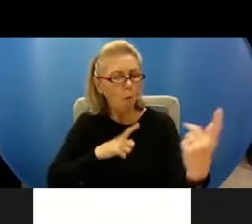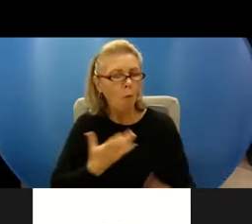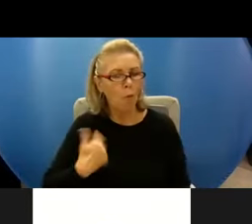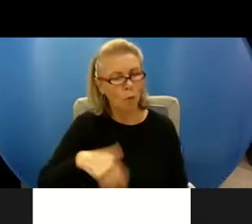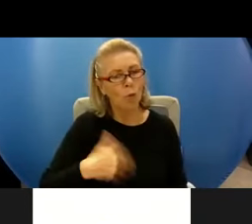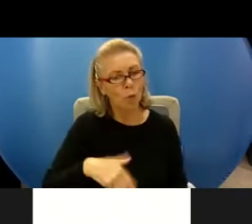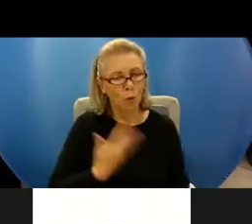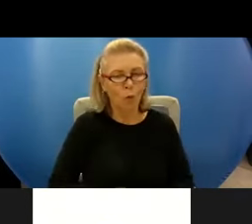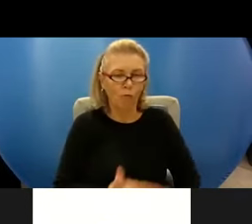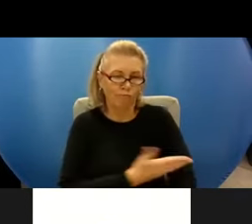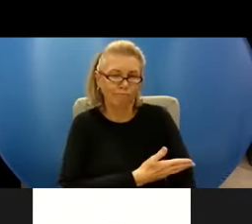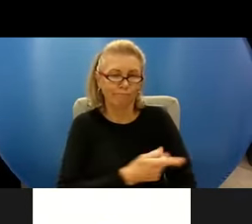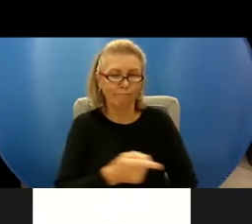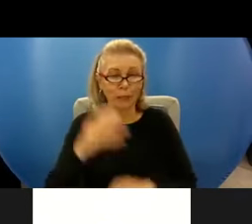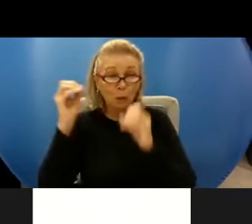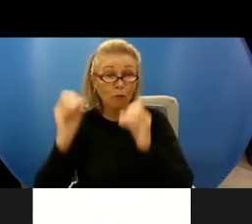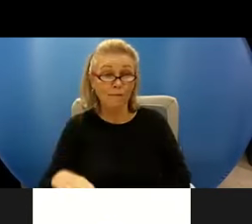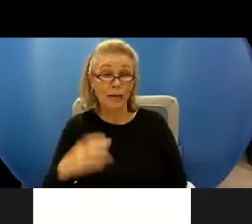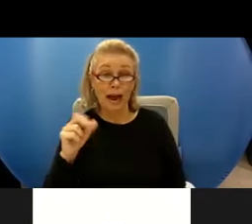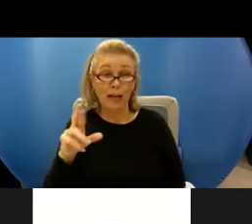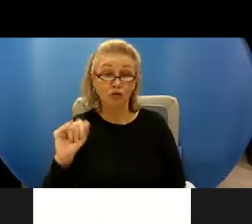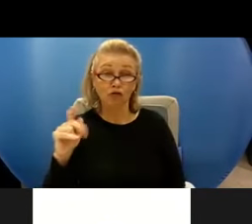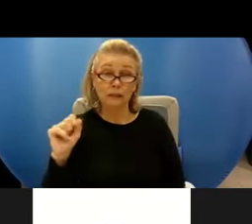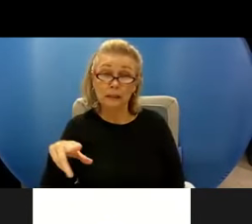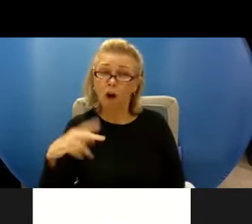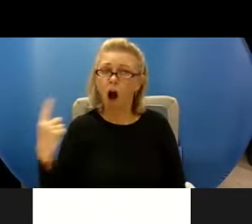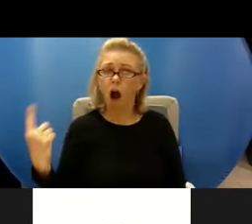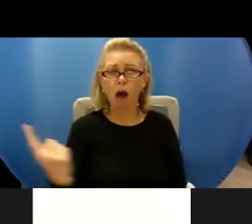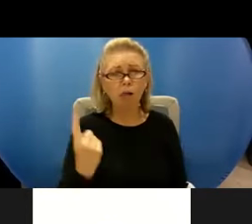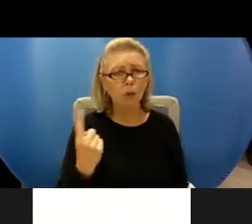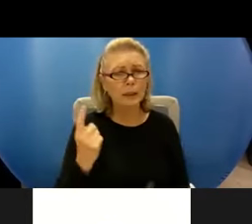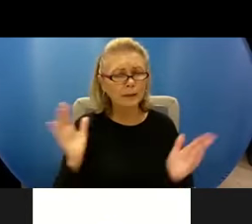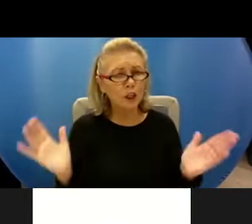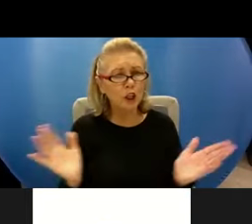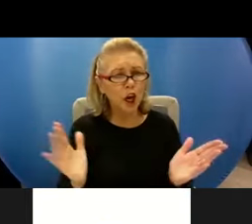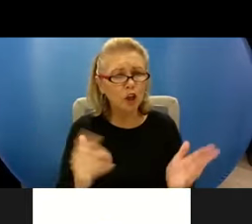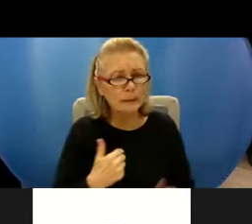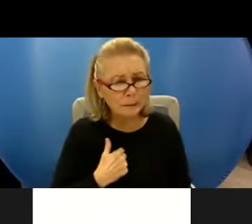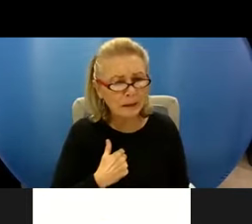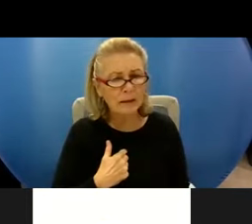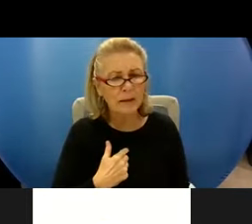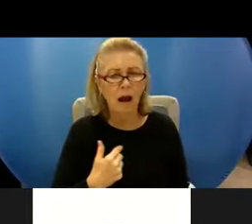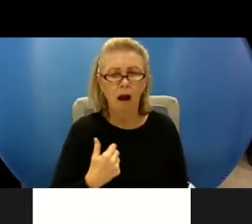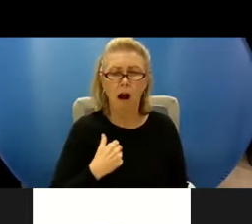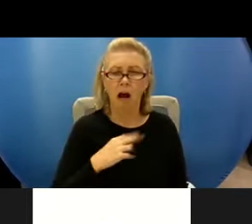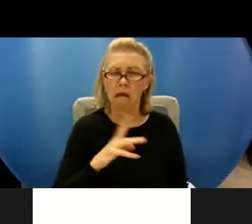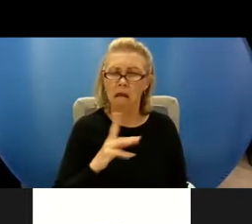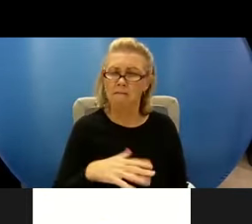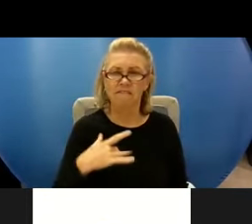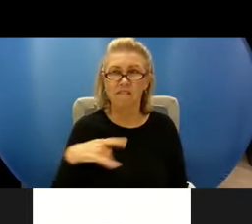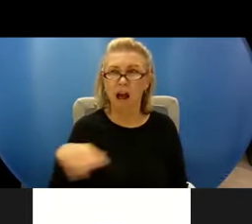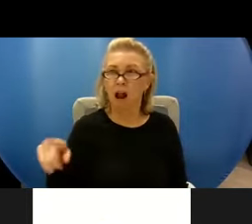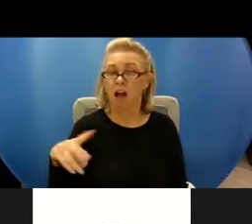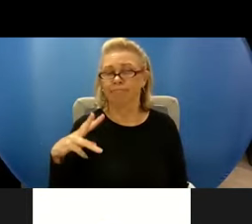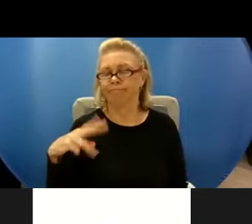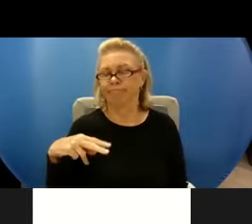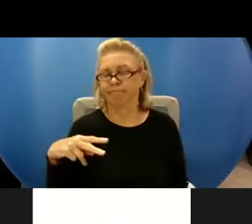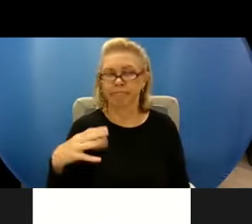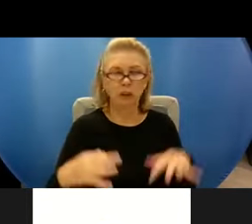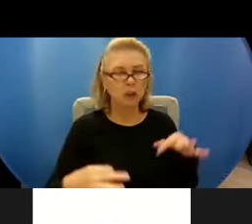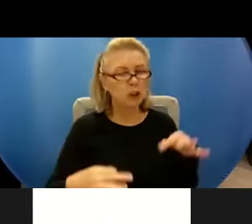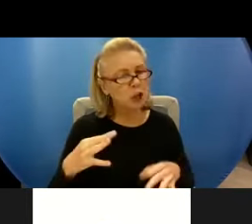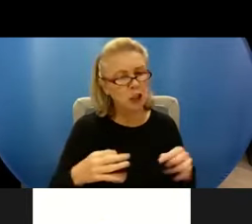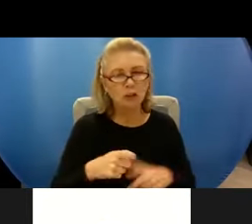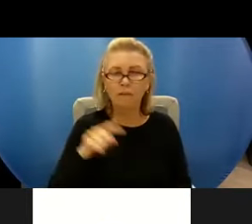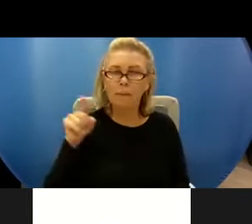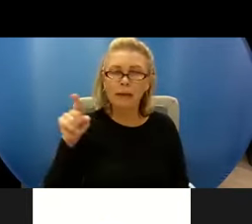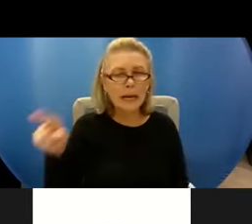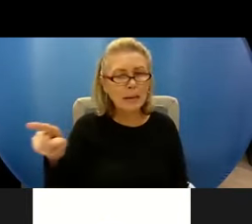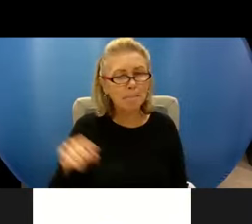always kind of encouraged me and I have never felt like judged or anything from him or for any